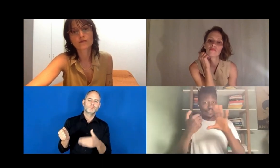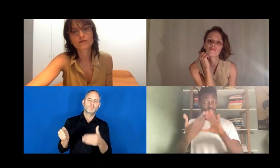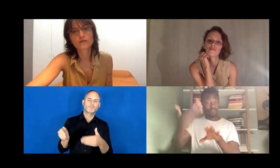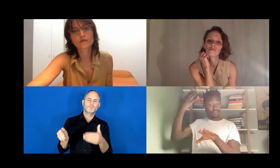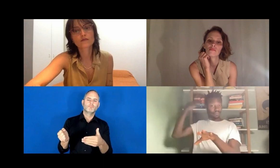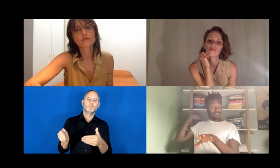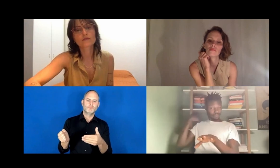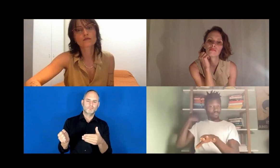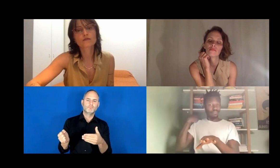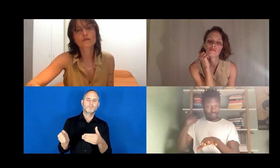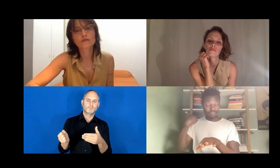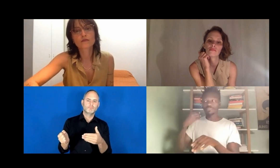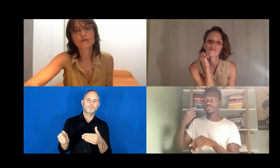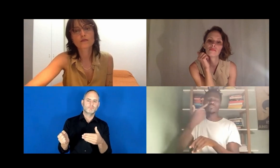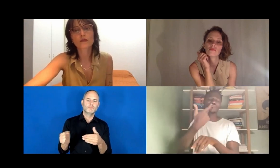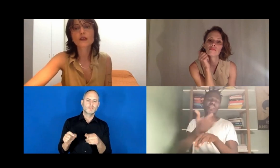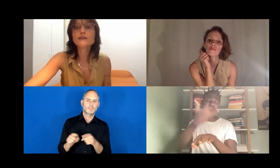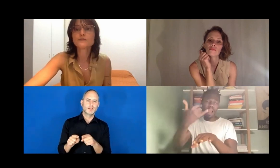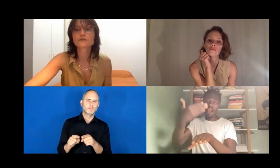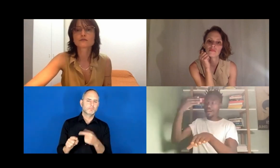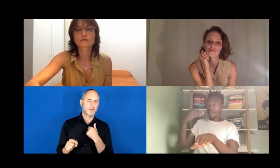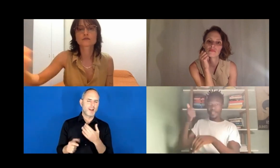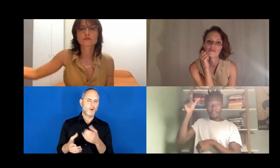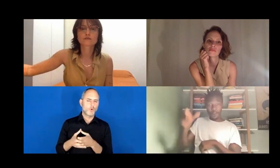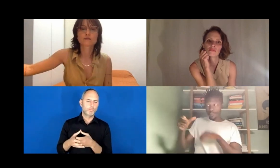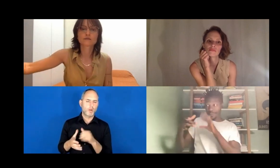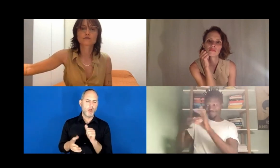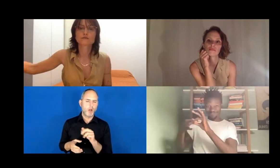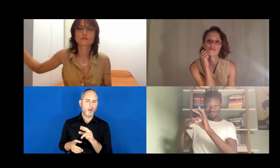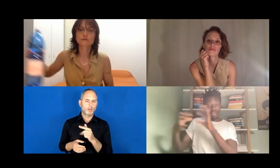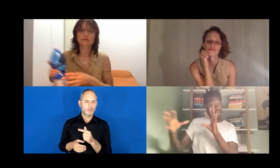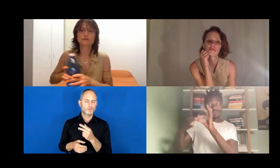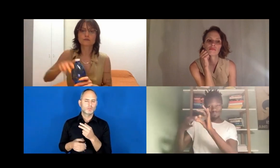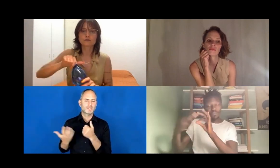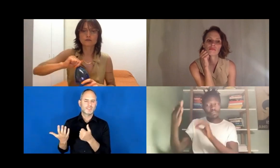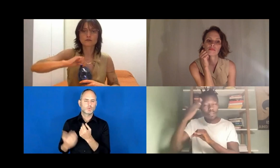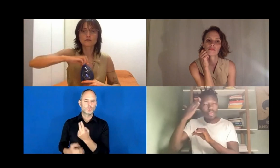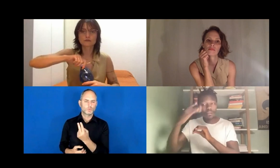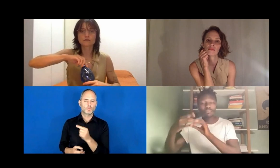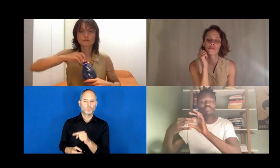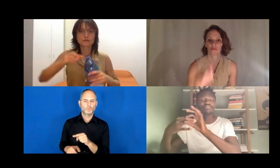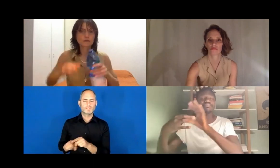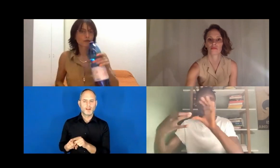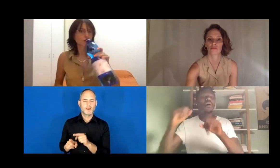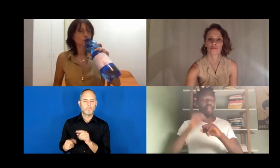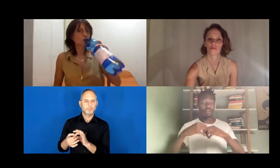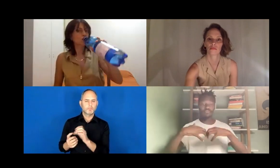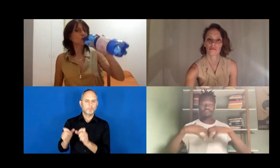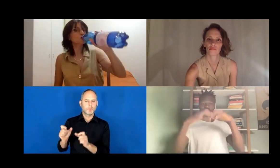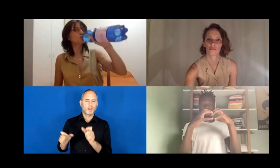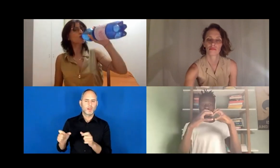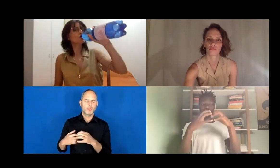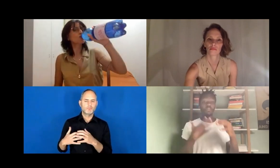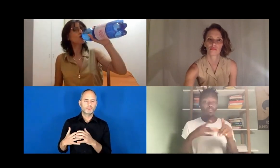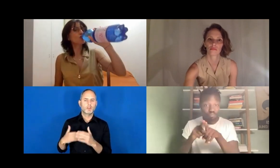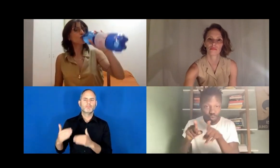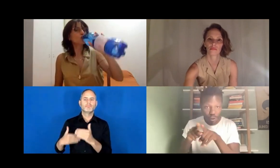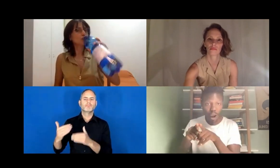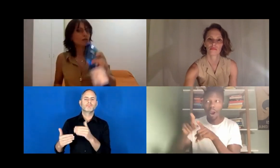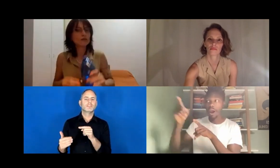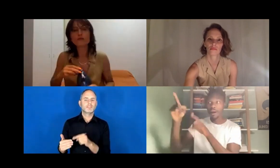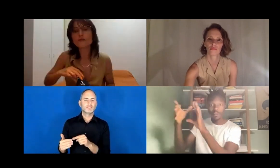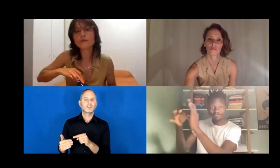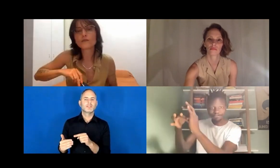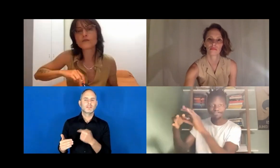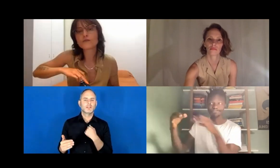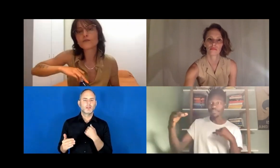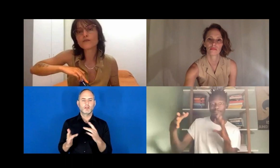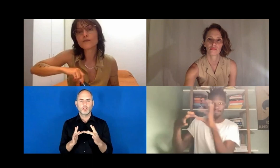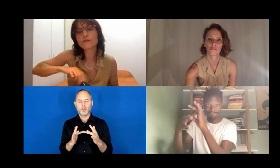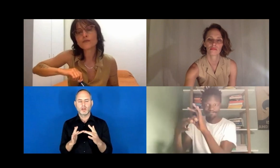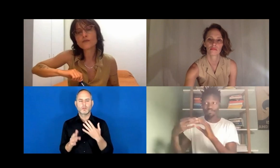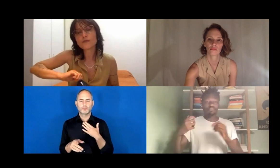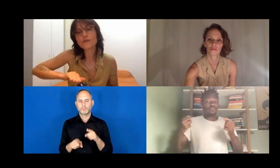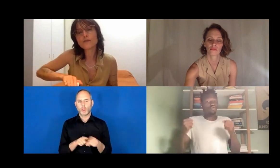Like a person that really knows your goal and that can also support you in the way that you want to go.